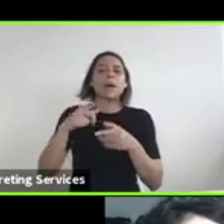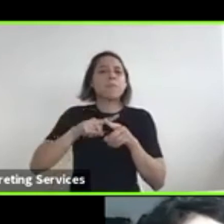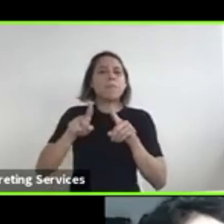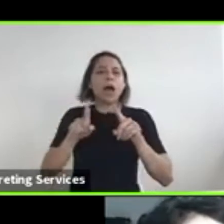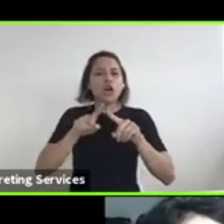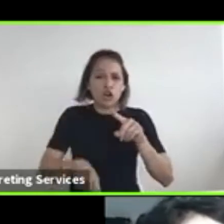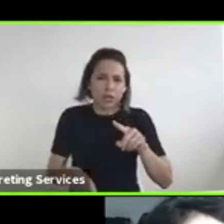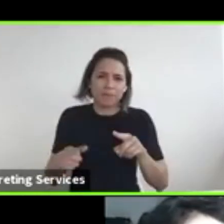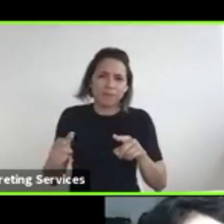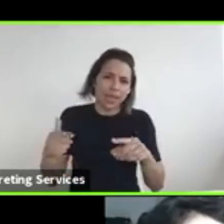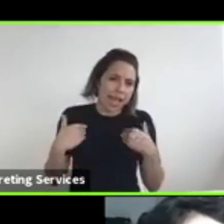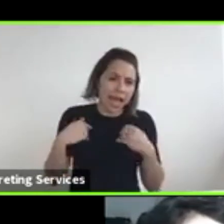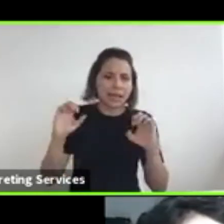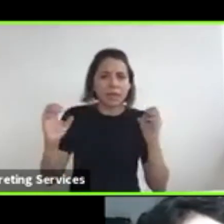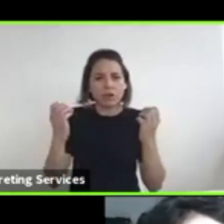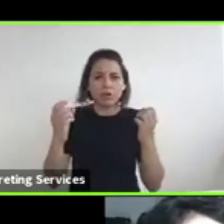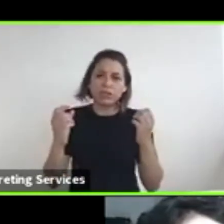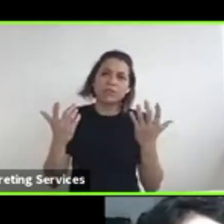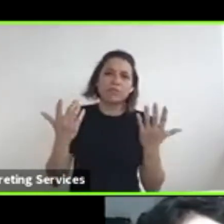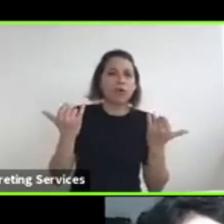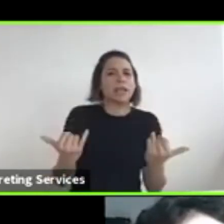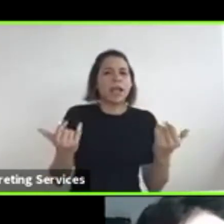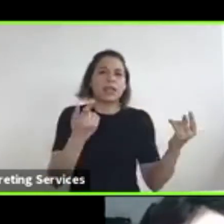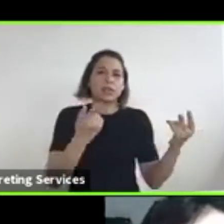EMERGENCIES TAKING PLACE RIGHT NOW. AND SOME OF THOSE PEOPLE ARE